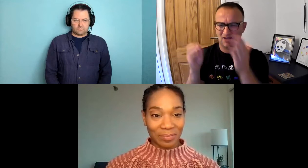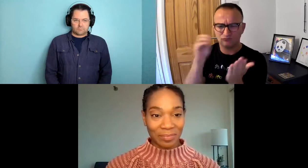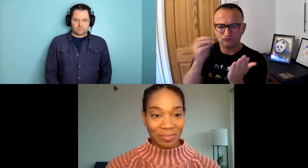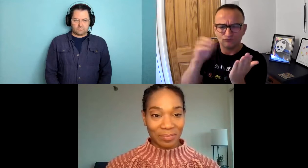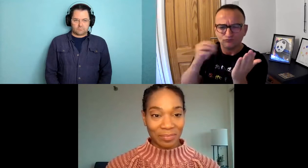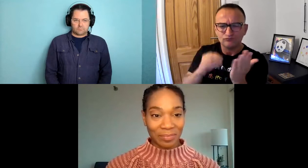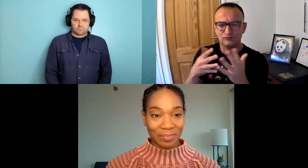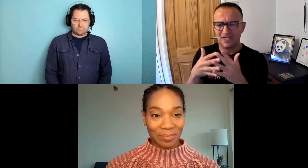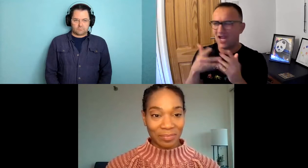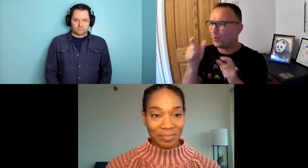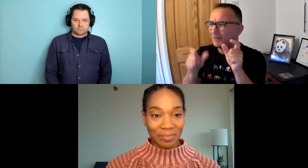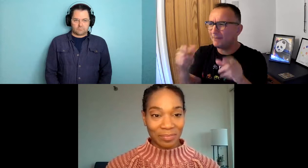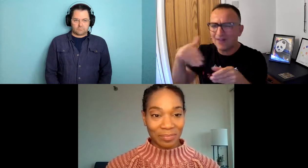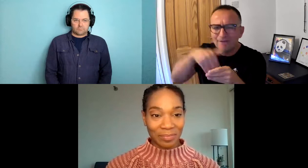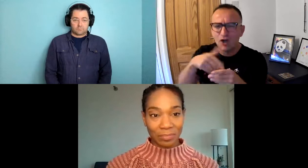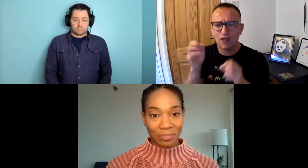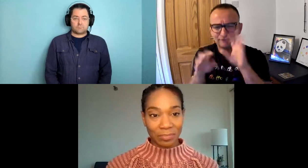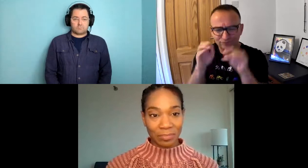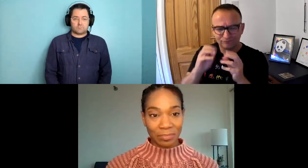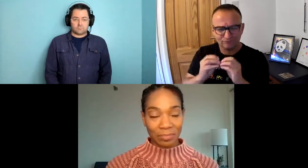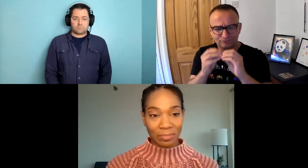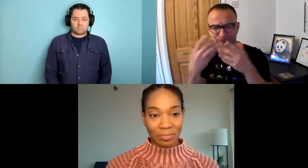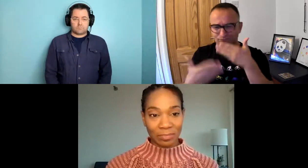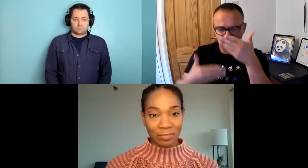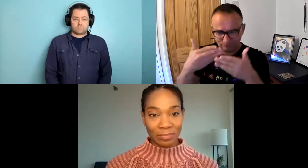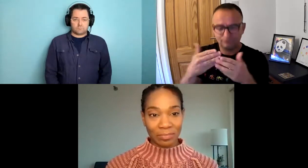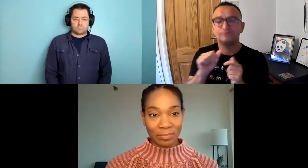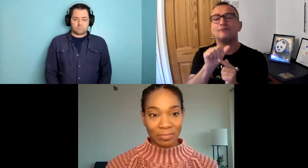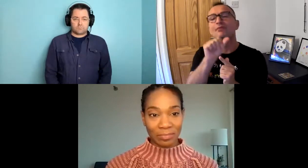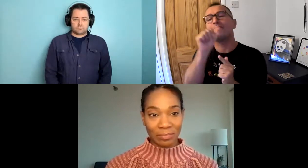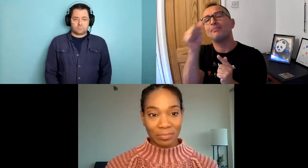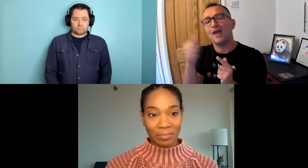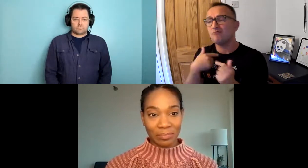specifically. Then after that we will have a look at